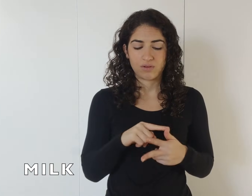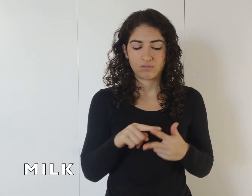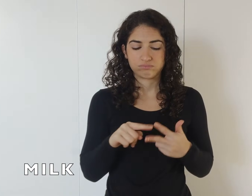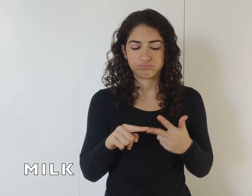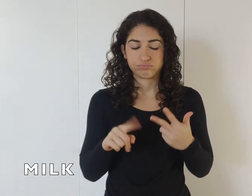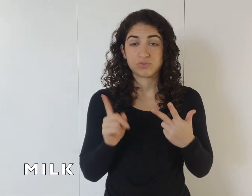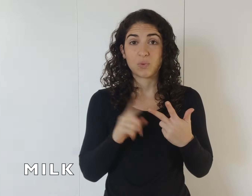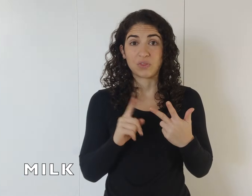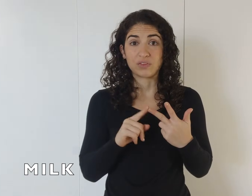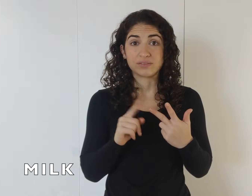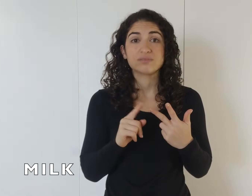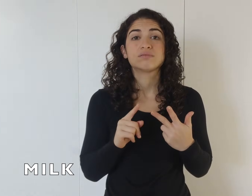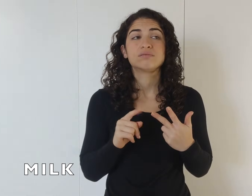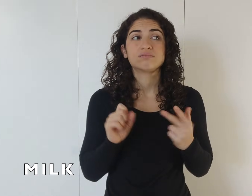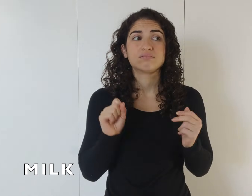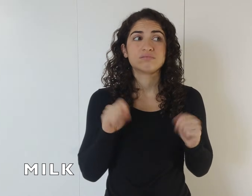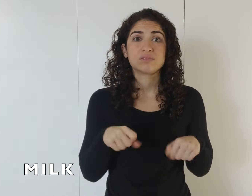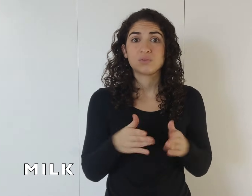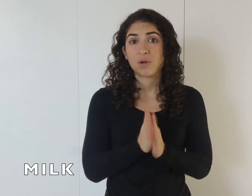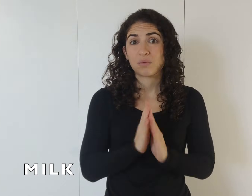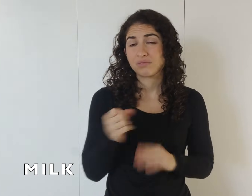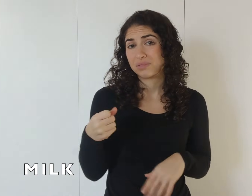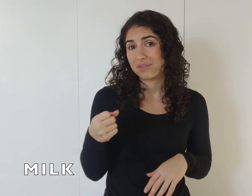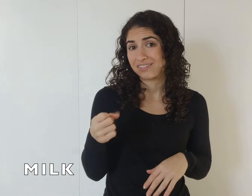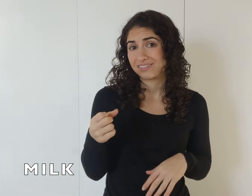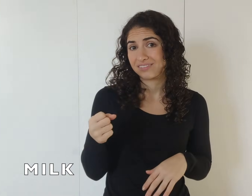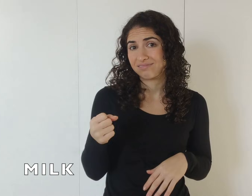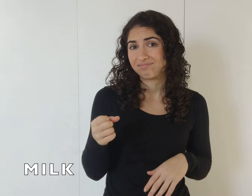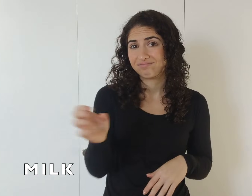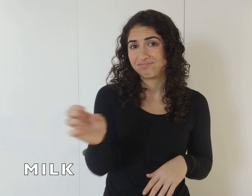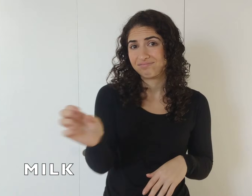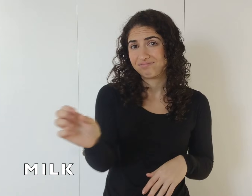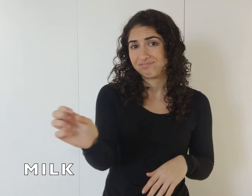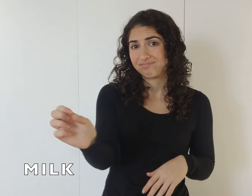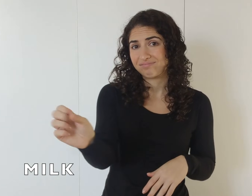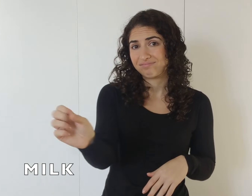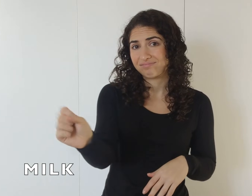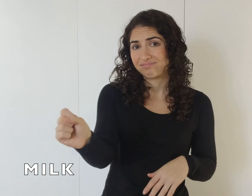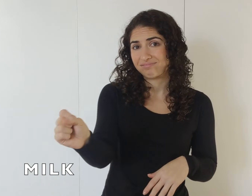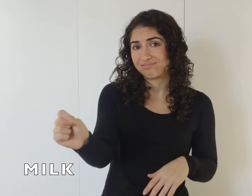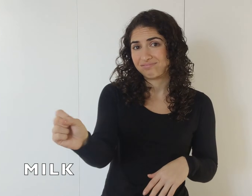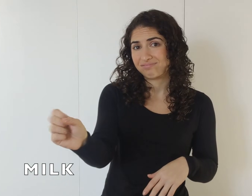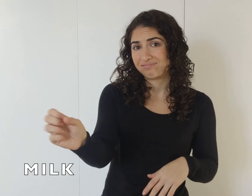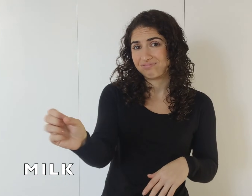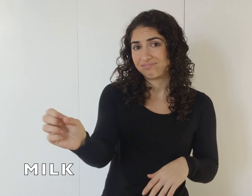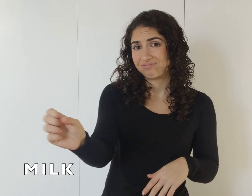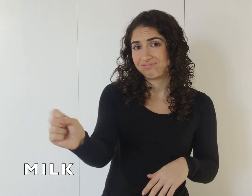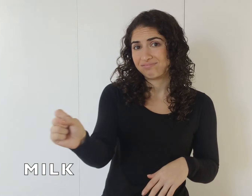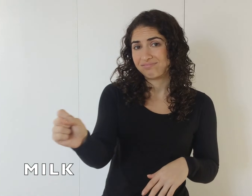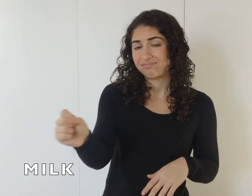Oh, and third: You can request MILK.